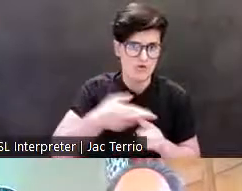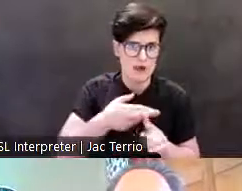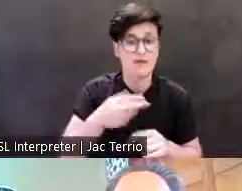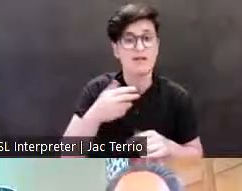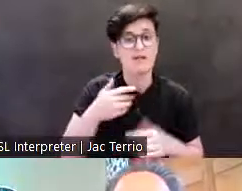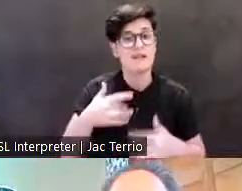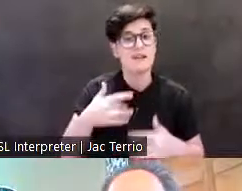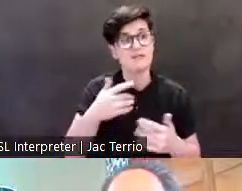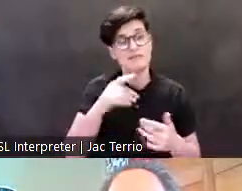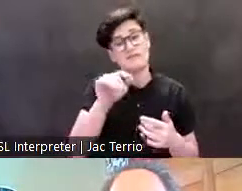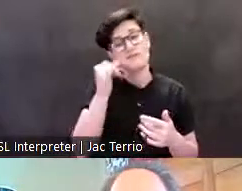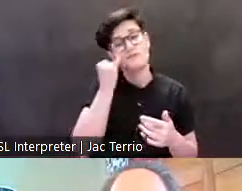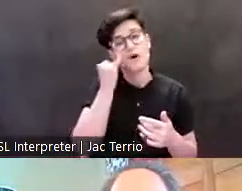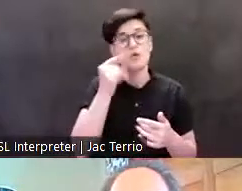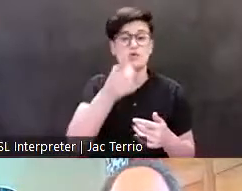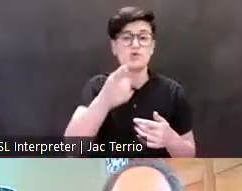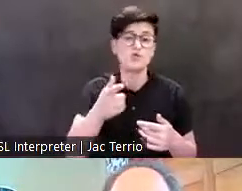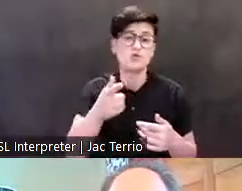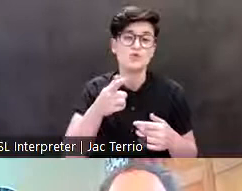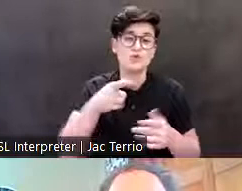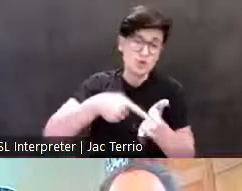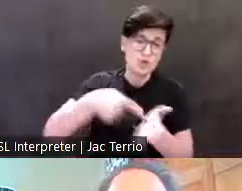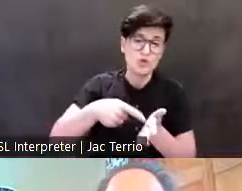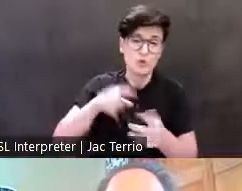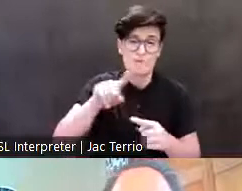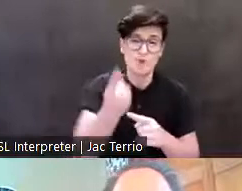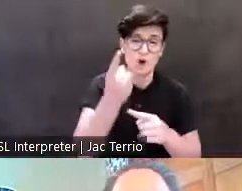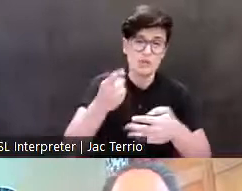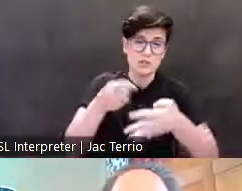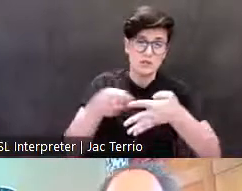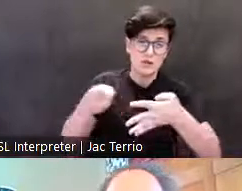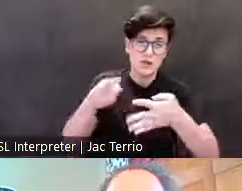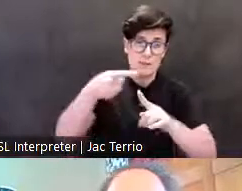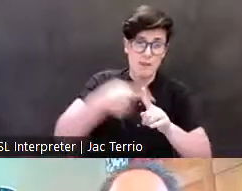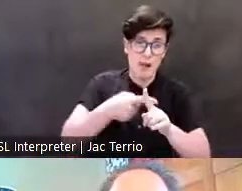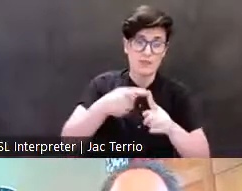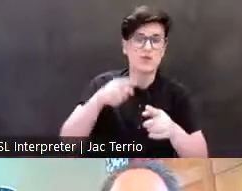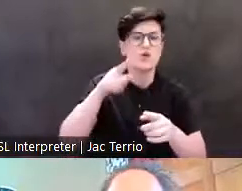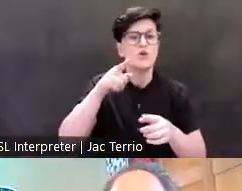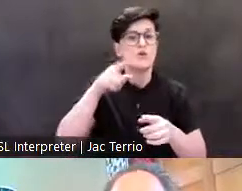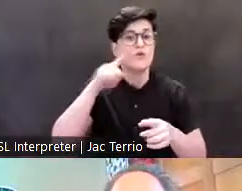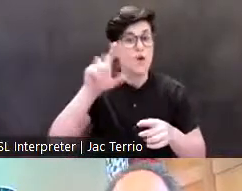a nine day grace period. Which means really your rent is due on the 10th of the month.